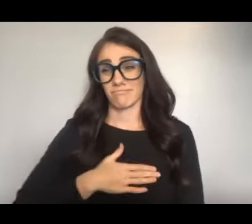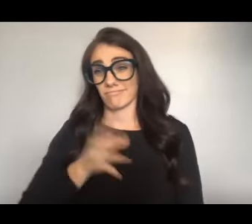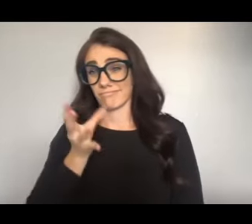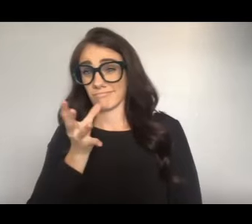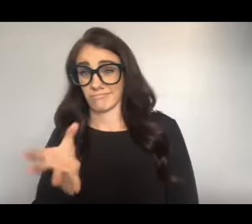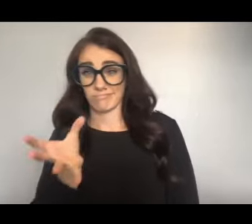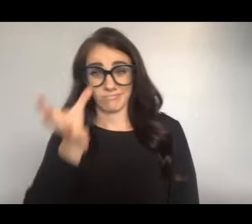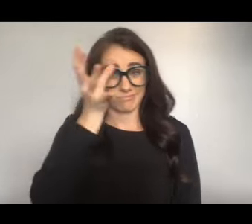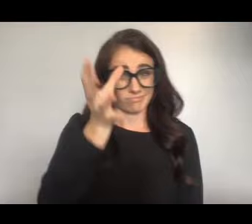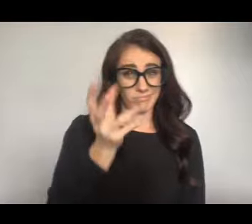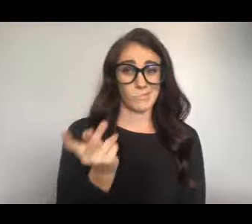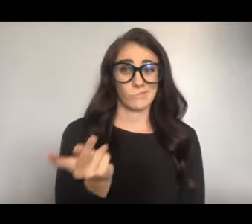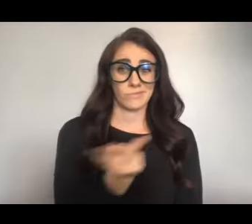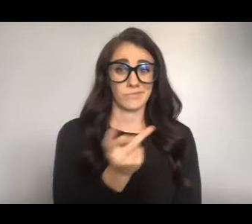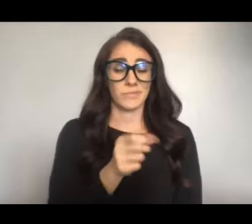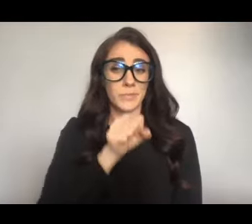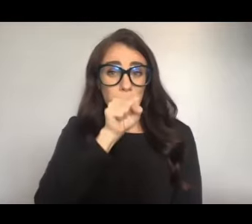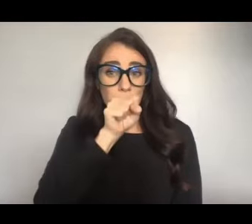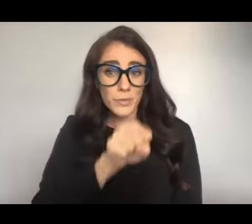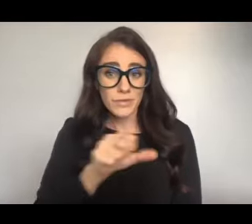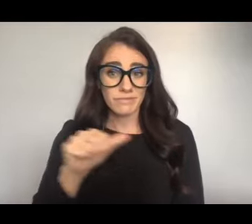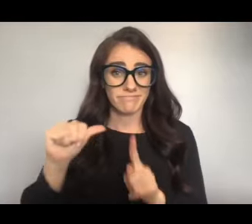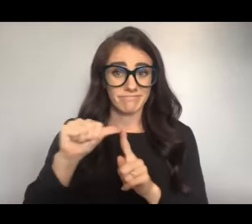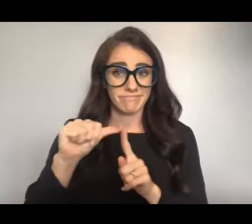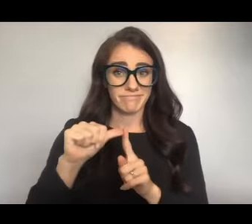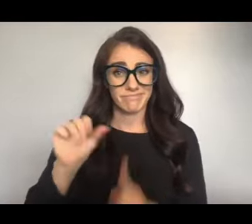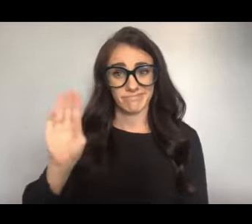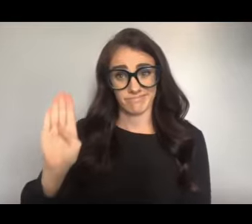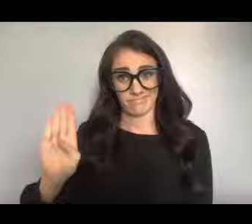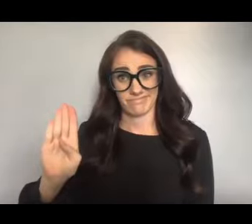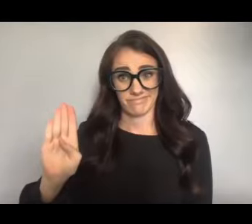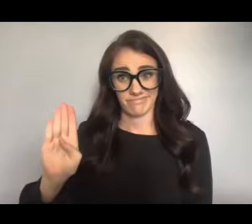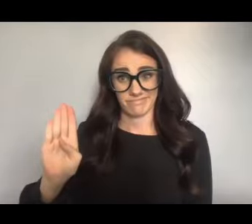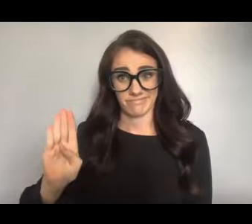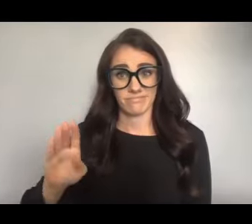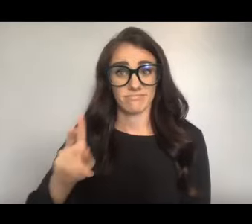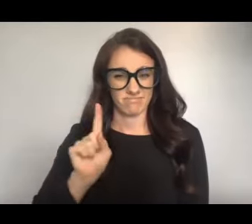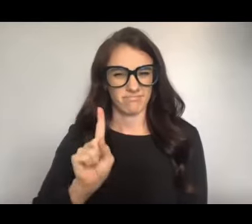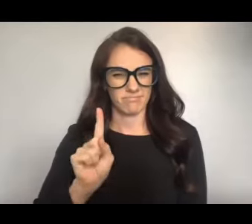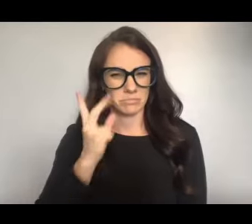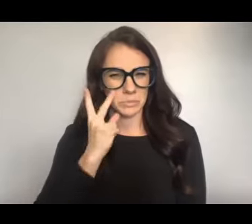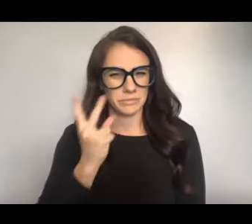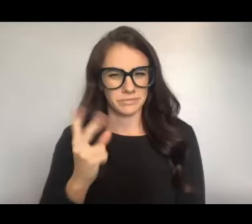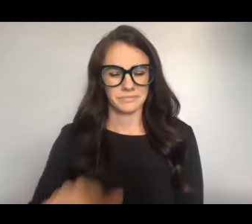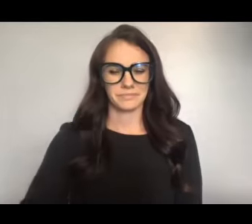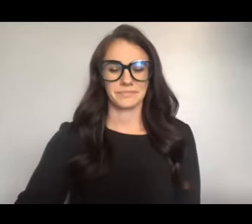On top of that my nana and papa also had a real thing for the letter "B"